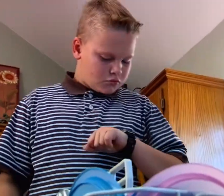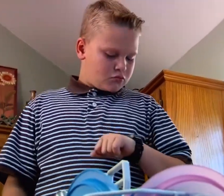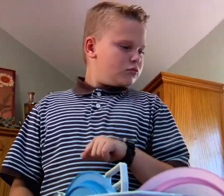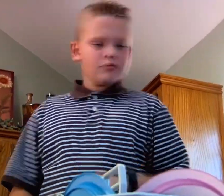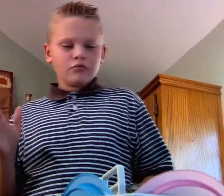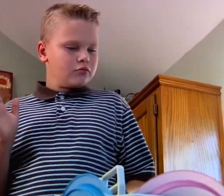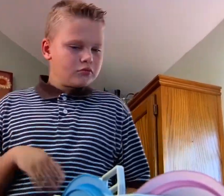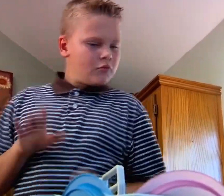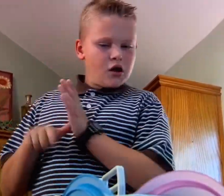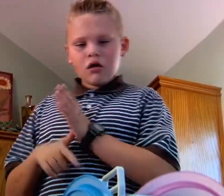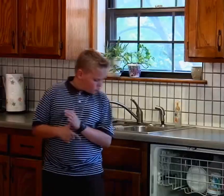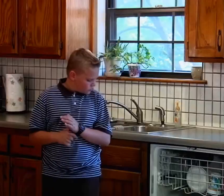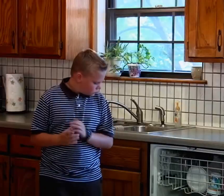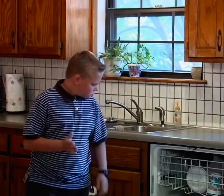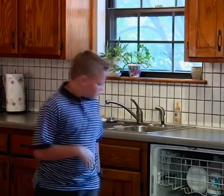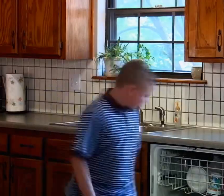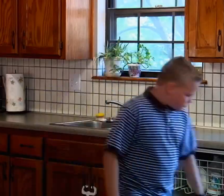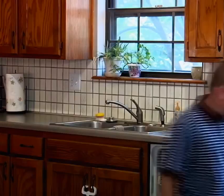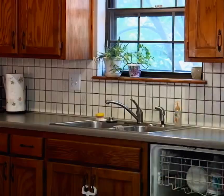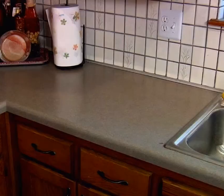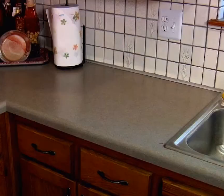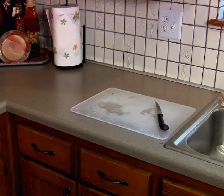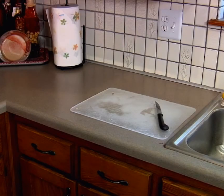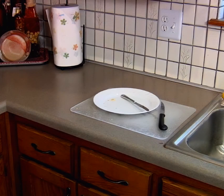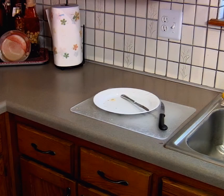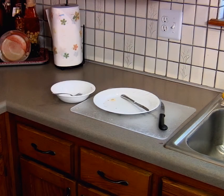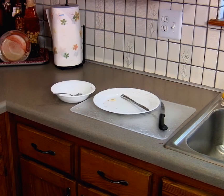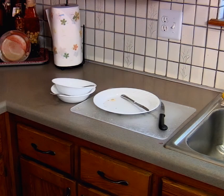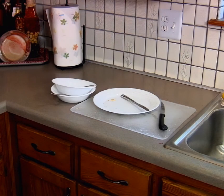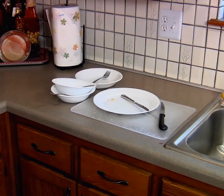AN HOUR OR TWO DELAY IN PUTTING THE PLATES AWAY